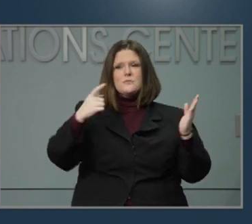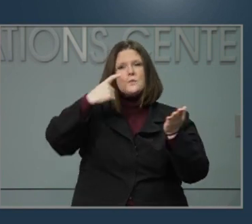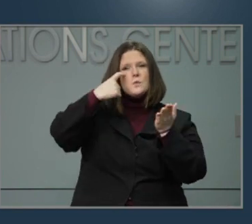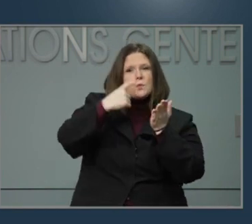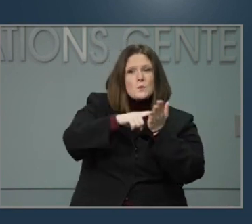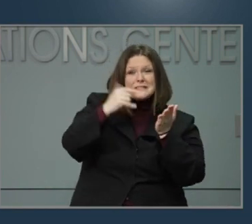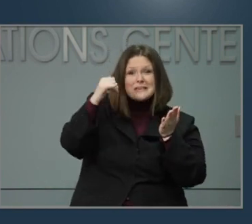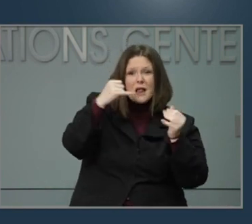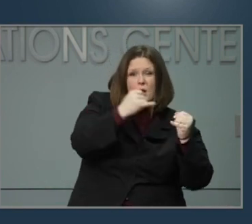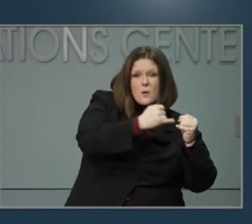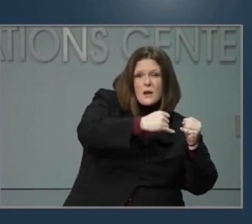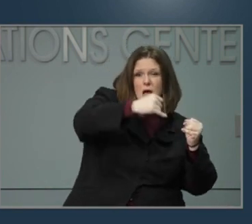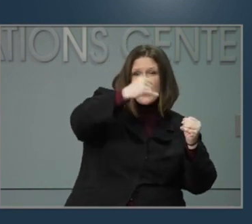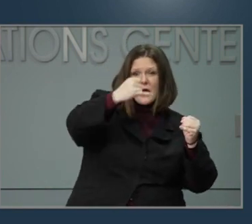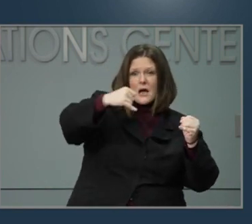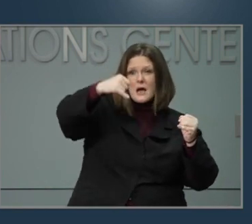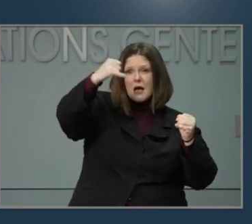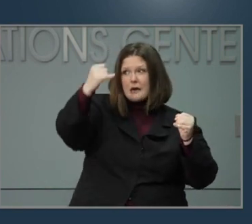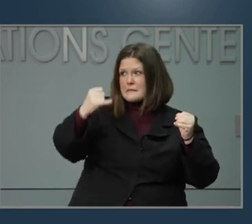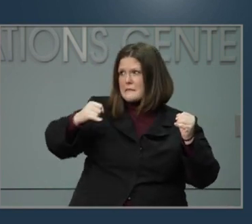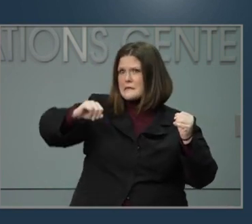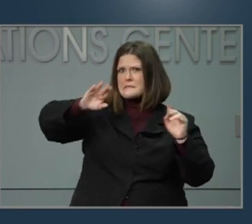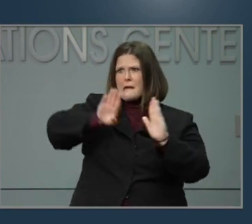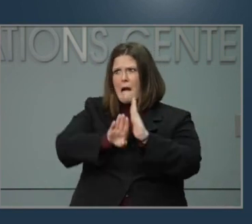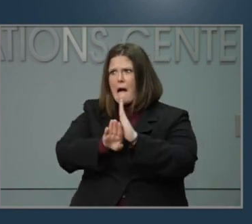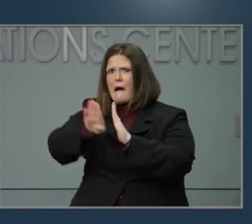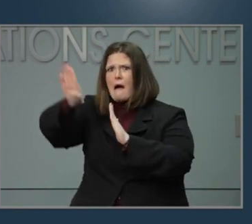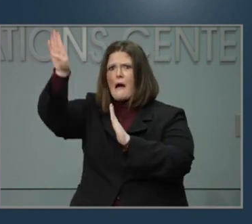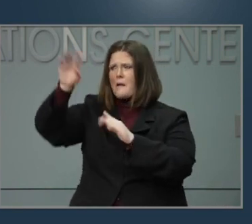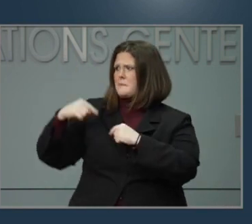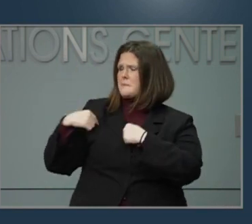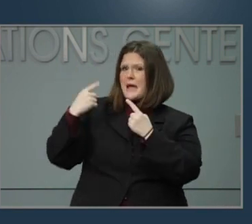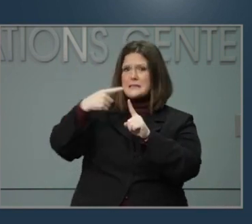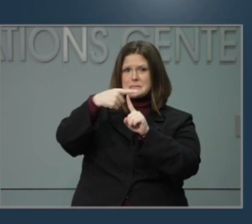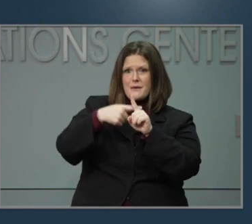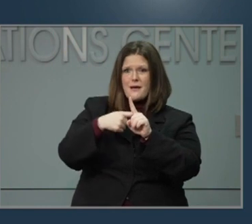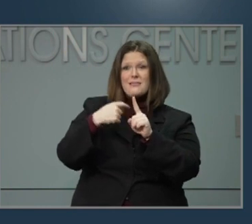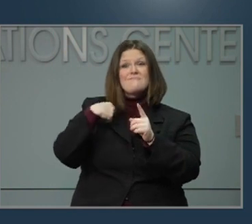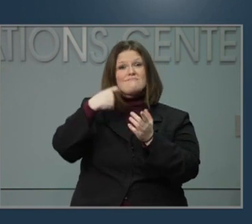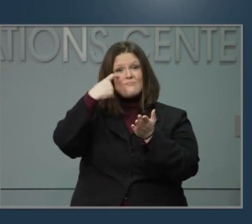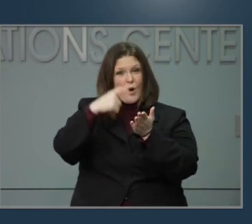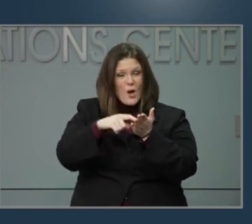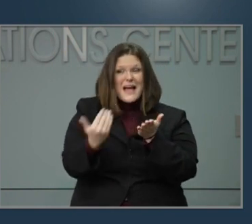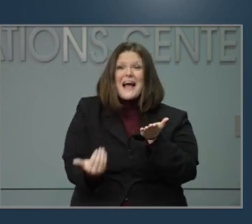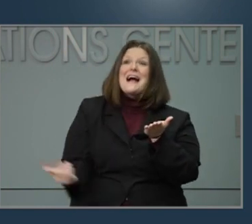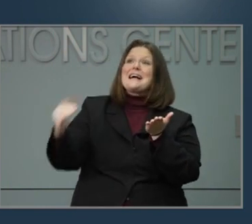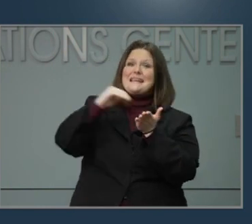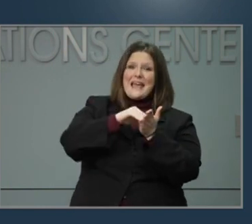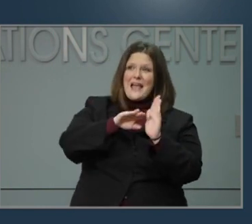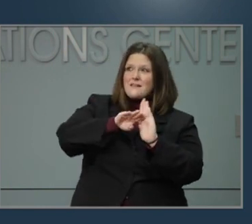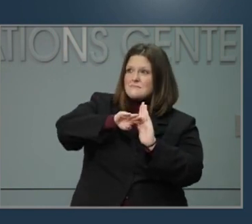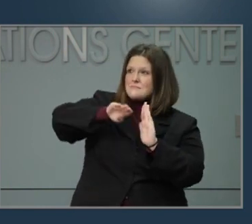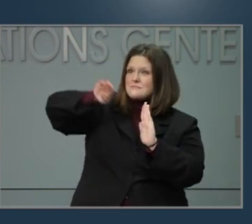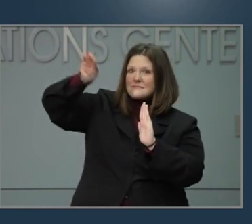IN MARCH. YOU CAN SEE THE YELLOW LINE HAS GONE UP CONSIDERABLY IN THE LAST MONTH.